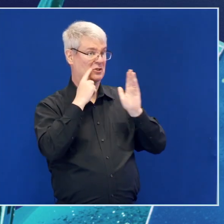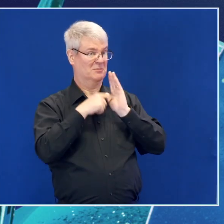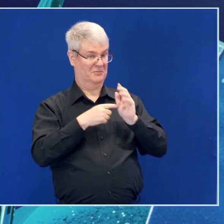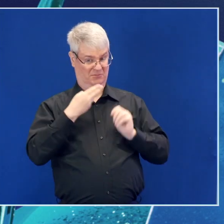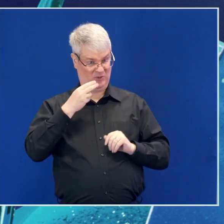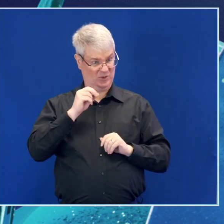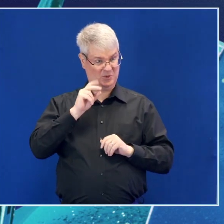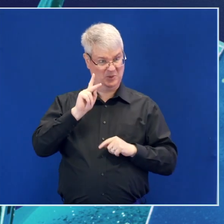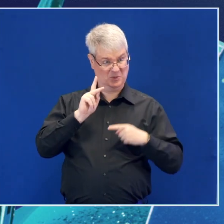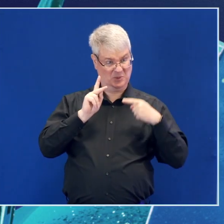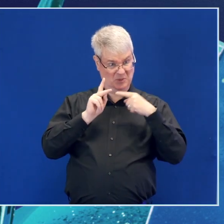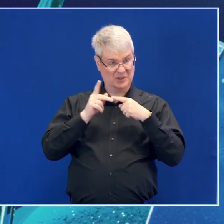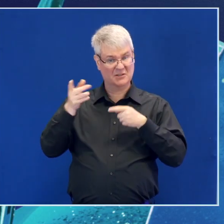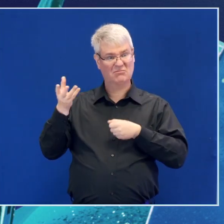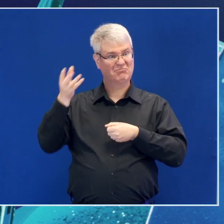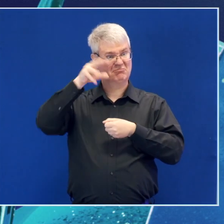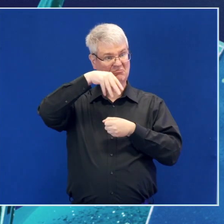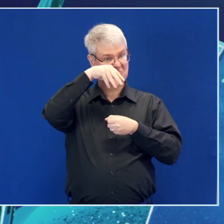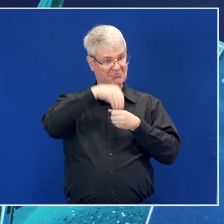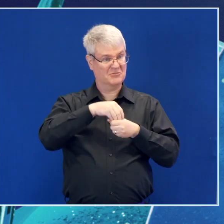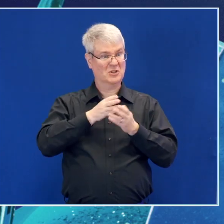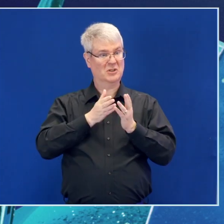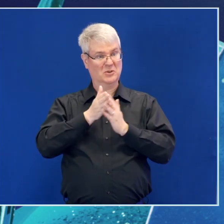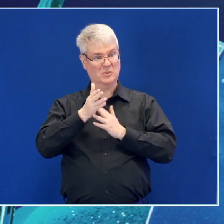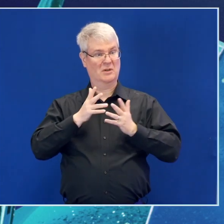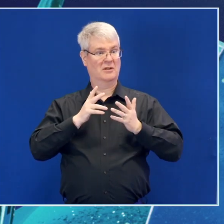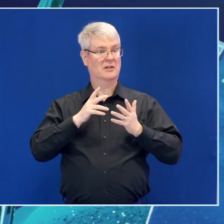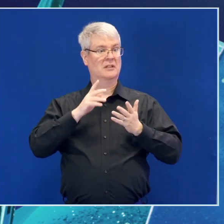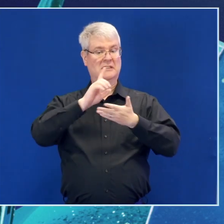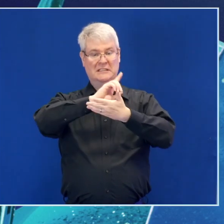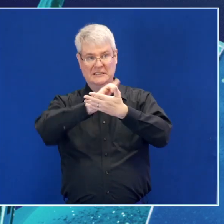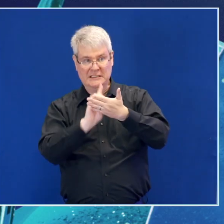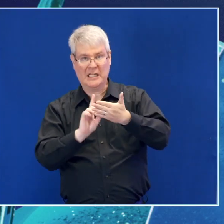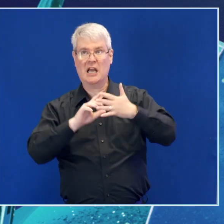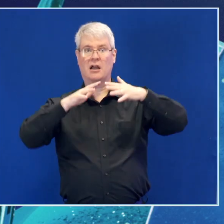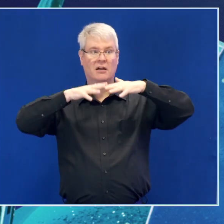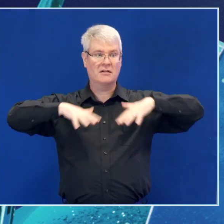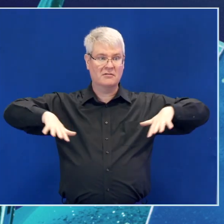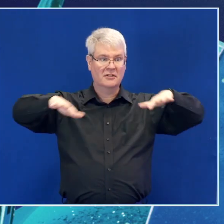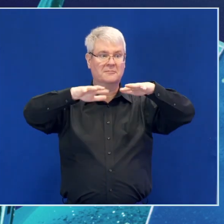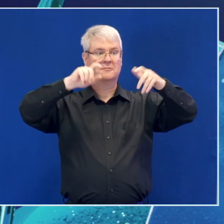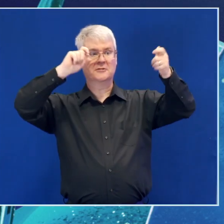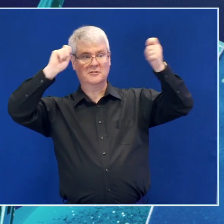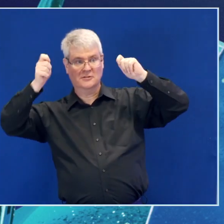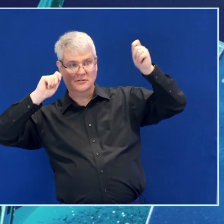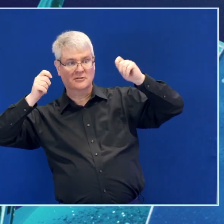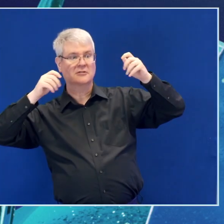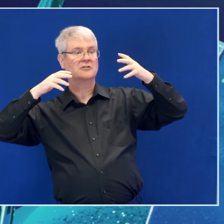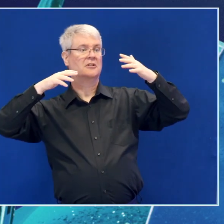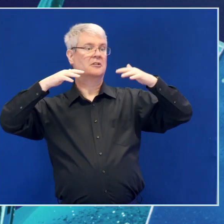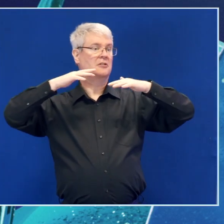through physical space design, and environmental experiences.